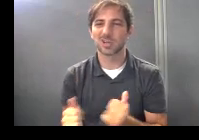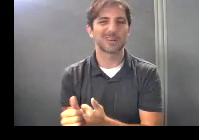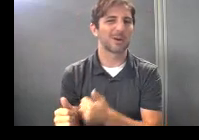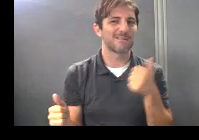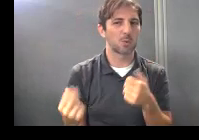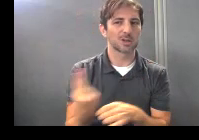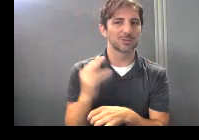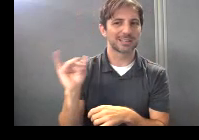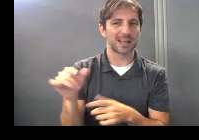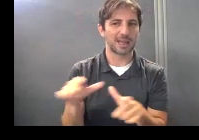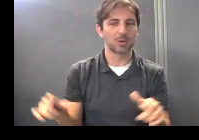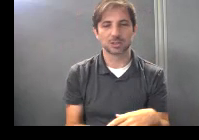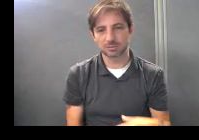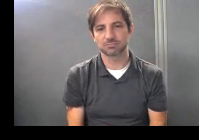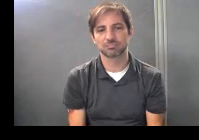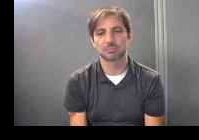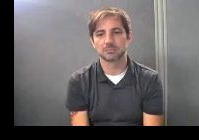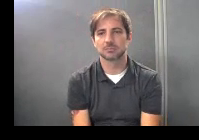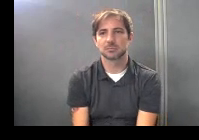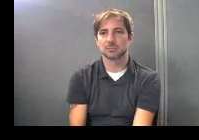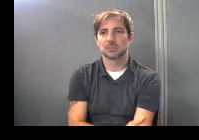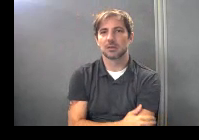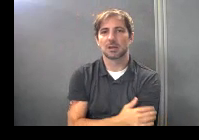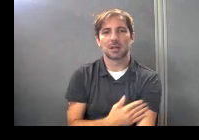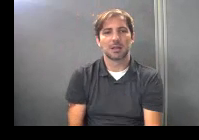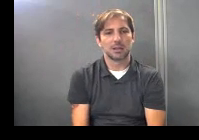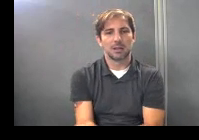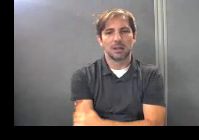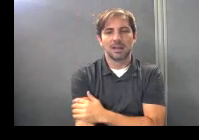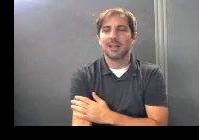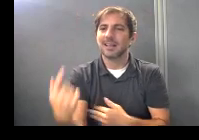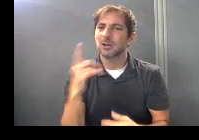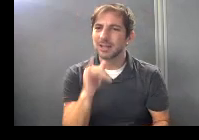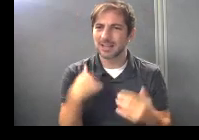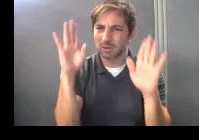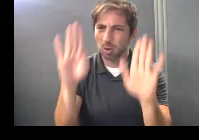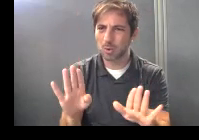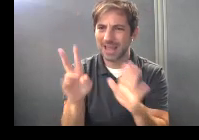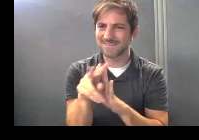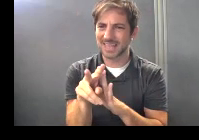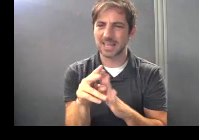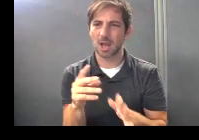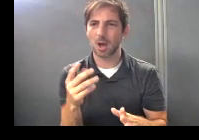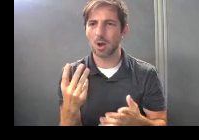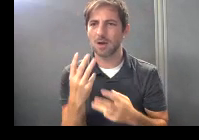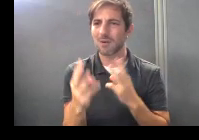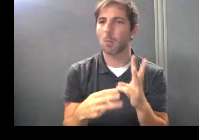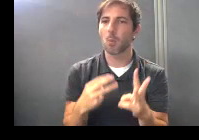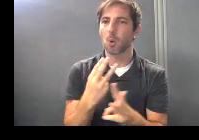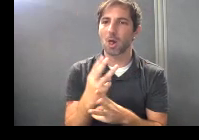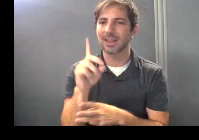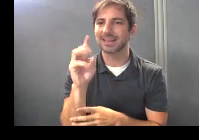THERE IS A GREAT VIDEO I'M NOT GOING TO SHOW TODAY FROM DOWN SYNDROME DAY WHERE A GROUP